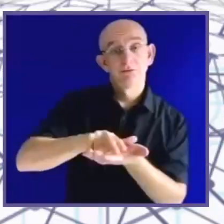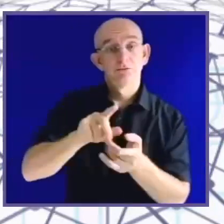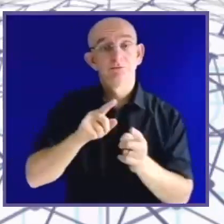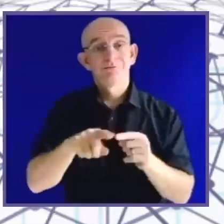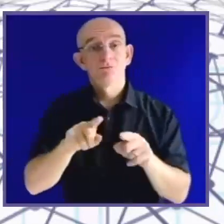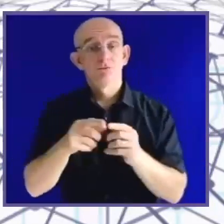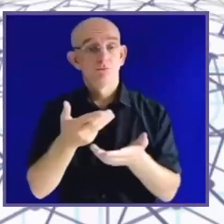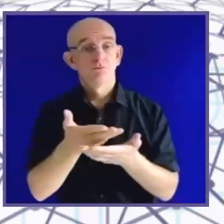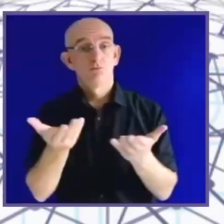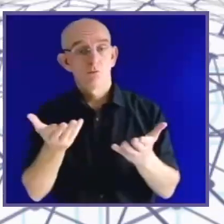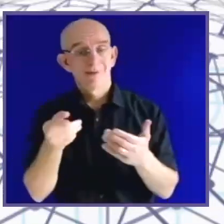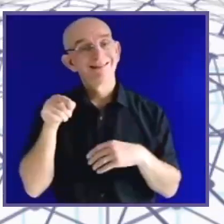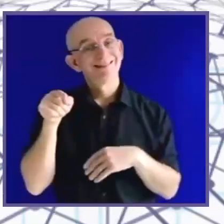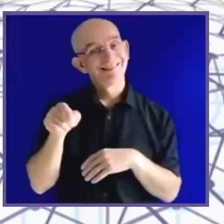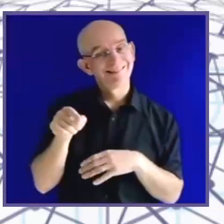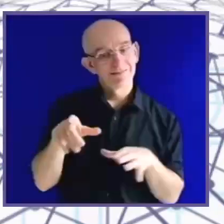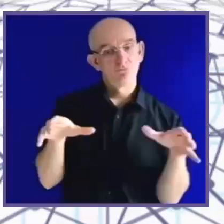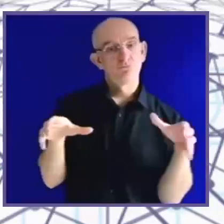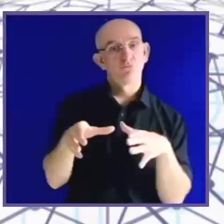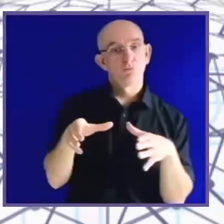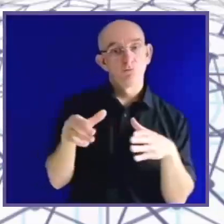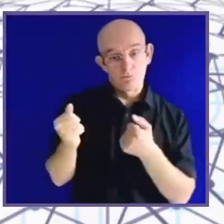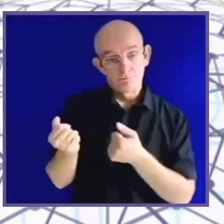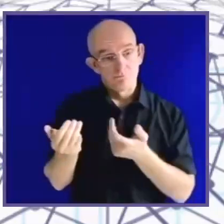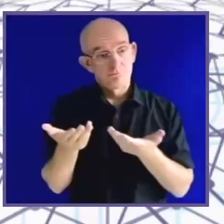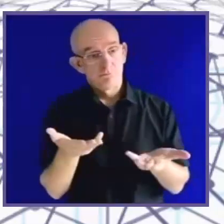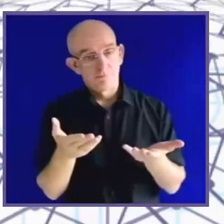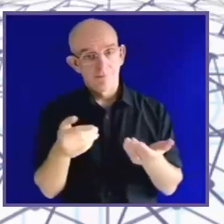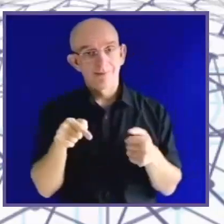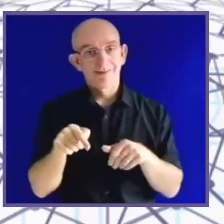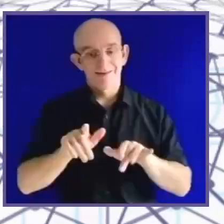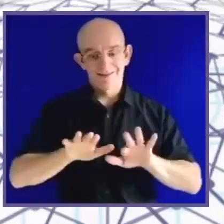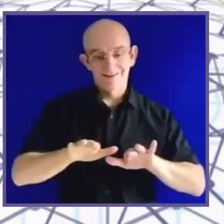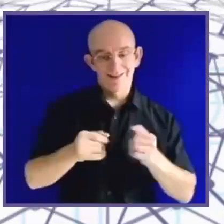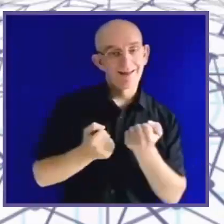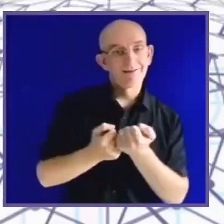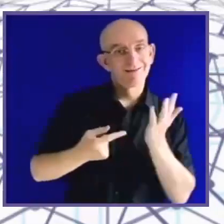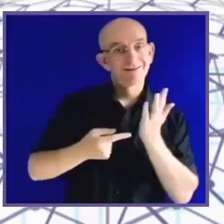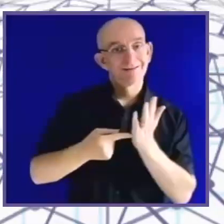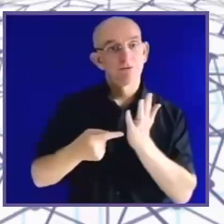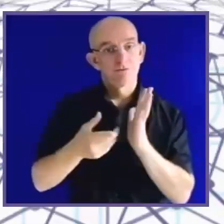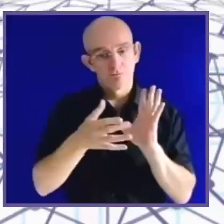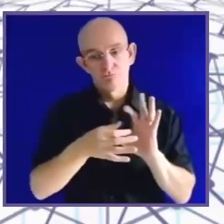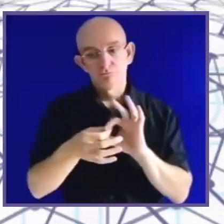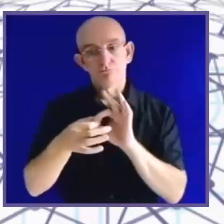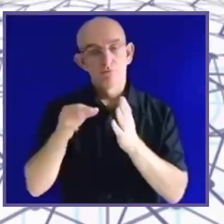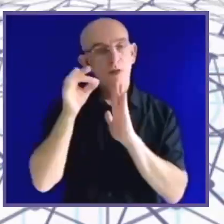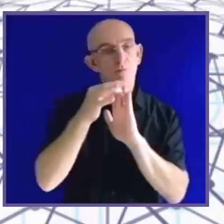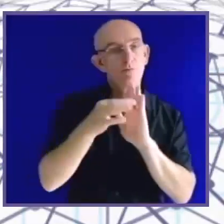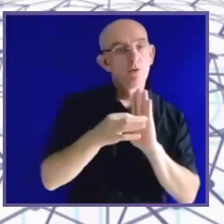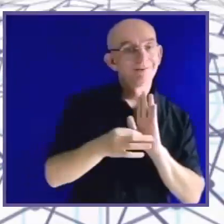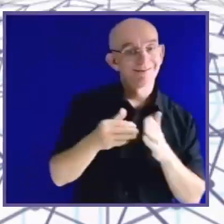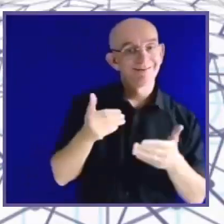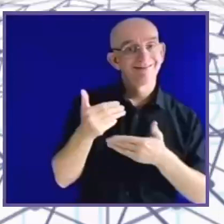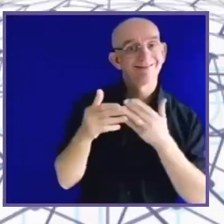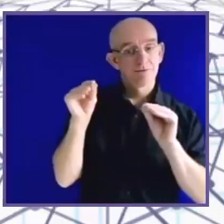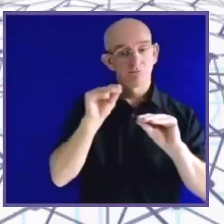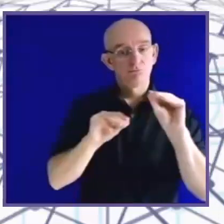and other activities for example, research, innovation, production and designing, etc.